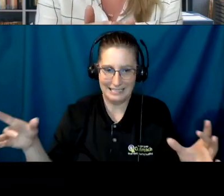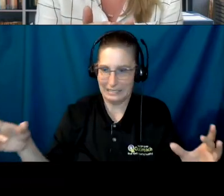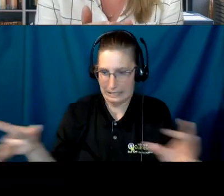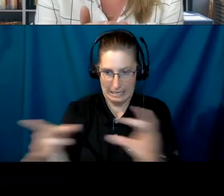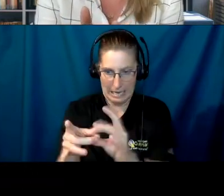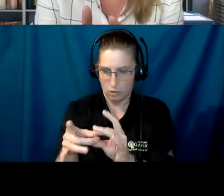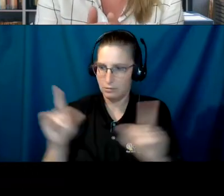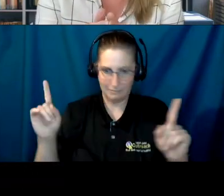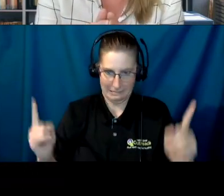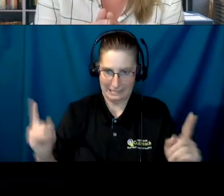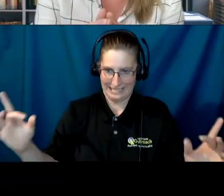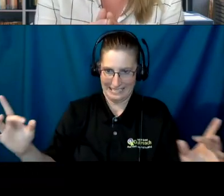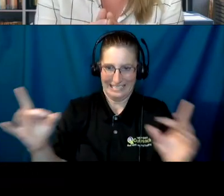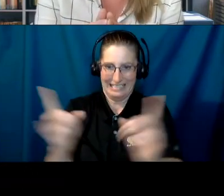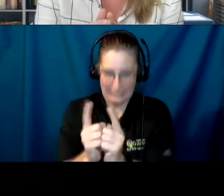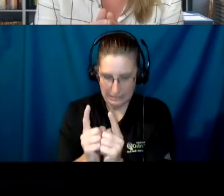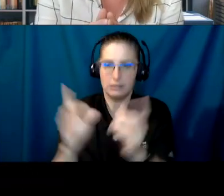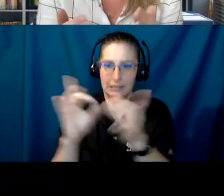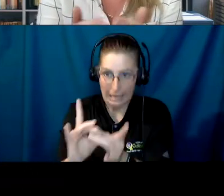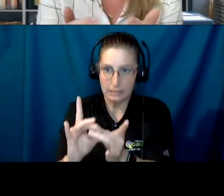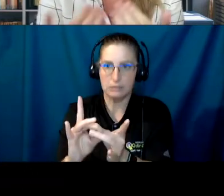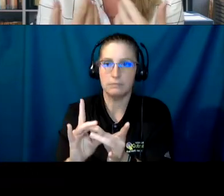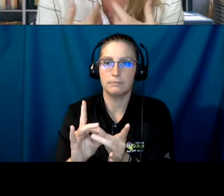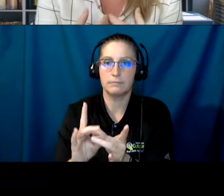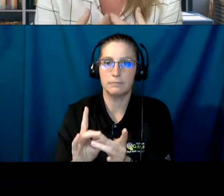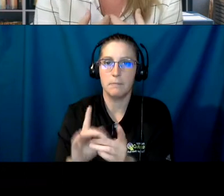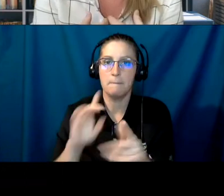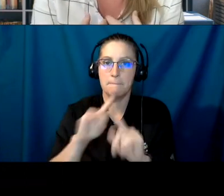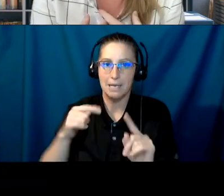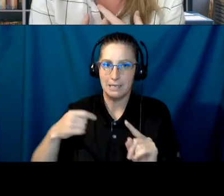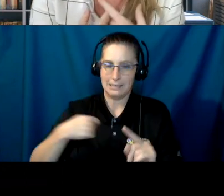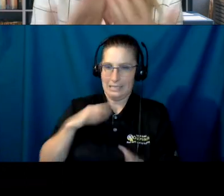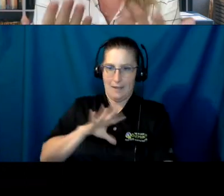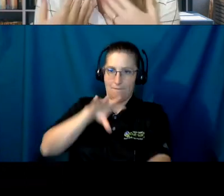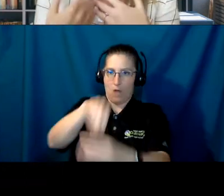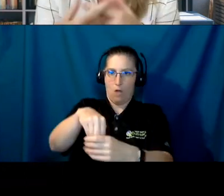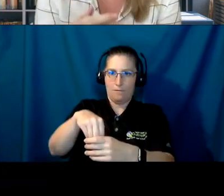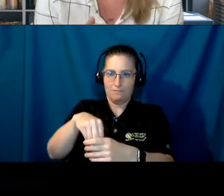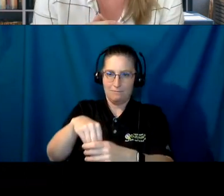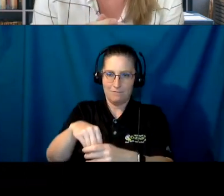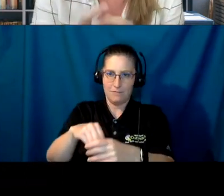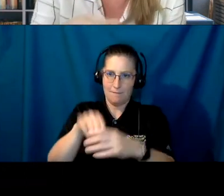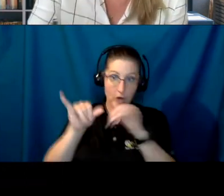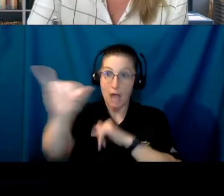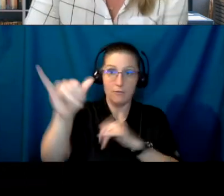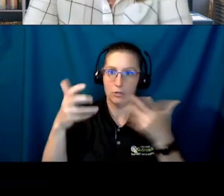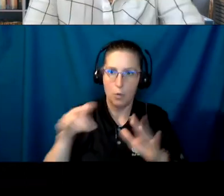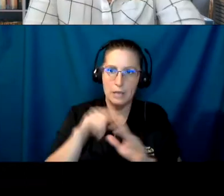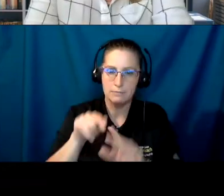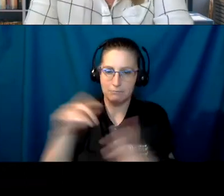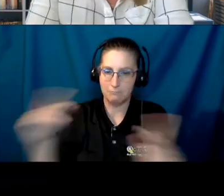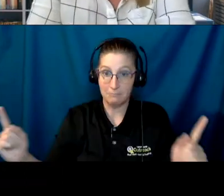Relationship formed. But you also don't want to be a part of it forever. You, you got a